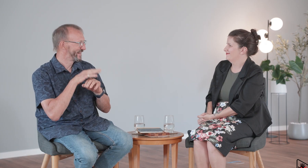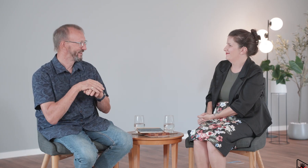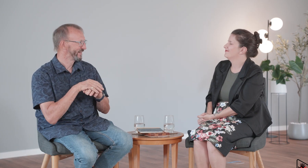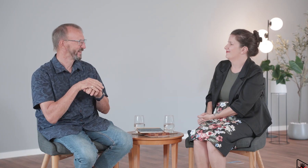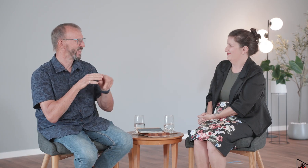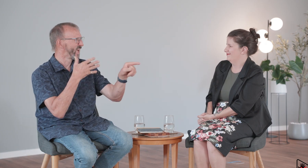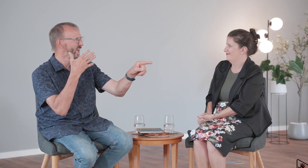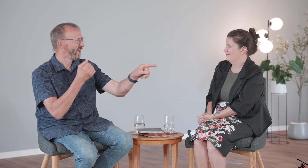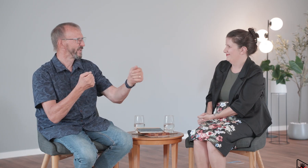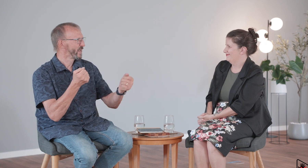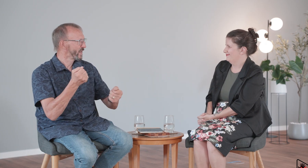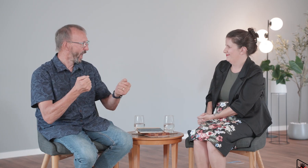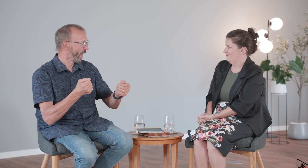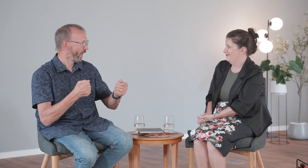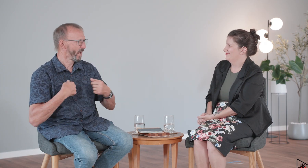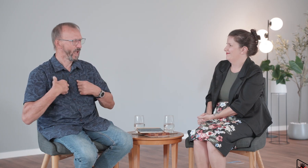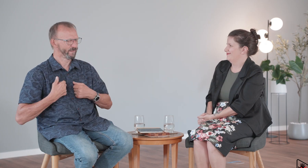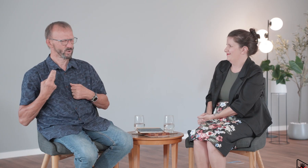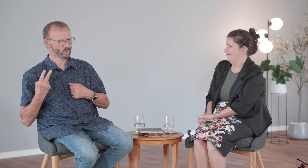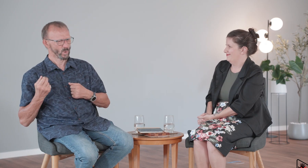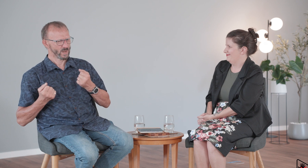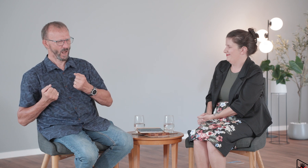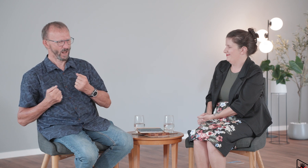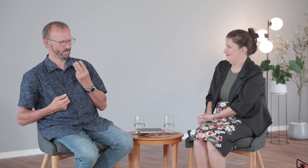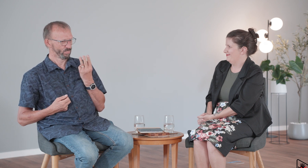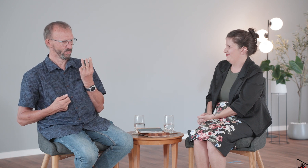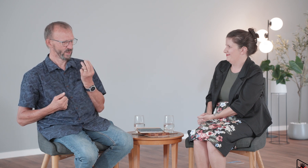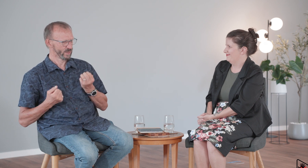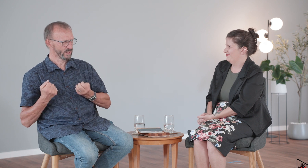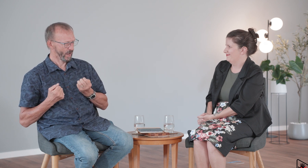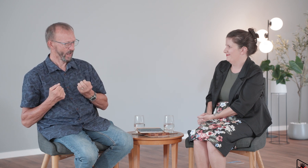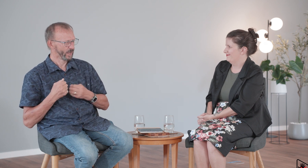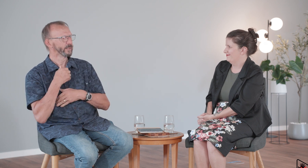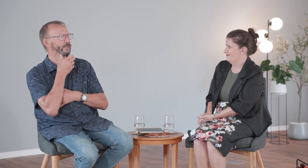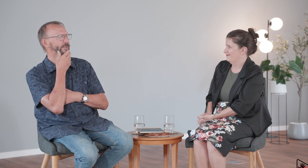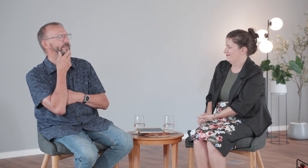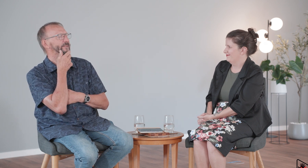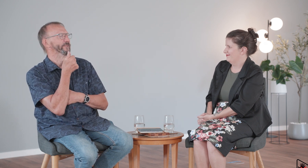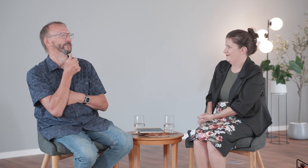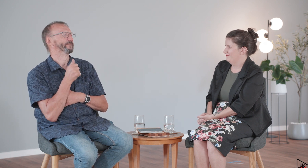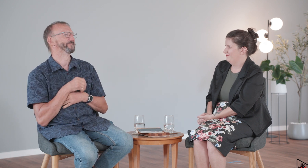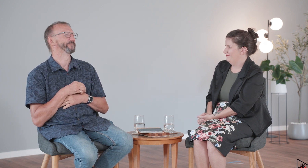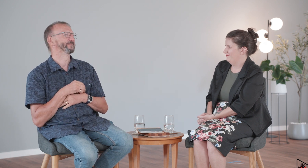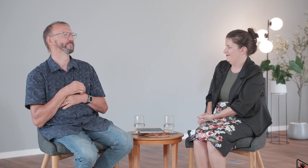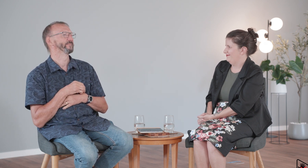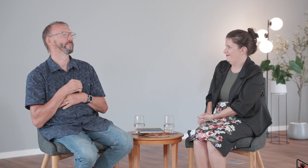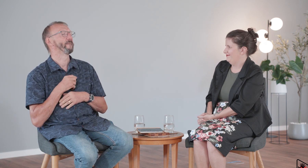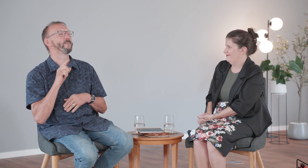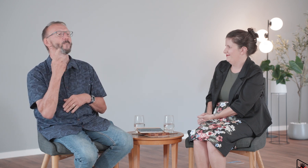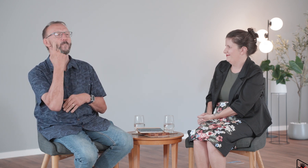got married and she had her own car and I had two cars. That was three all together. And anyway,